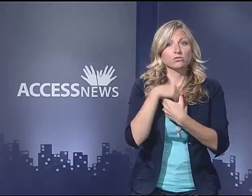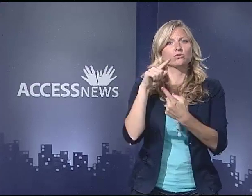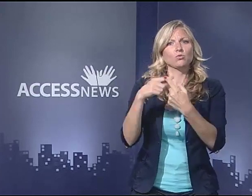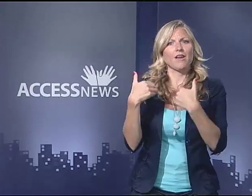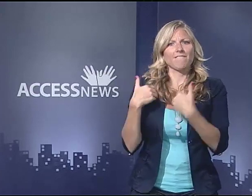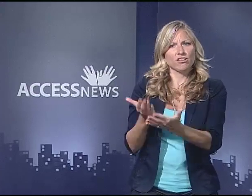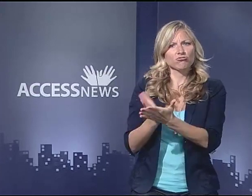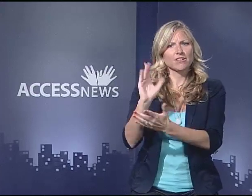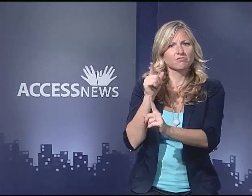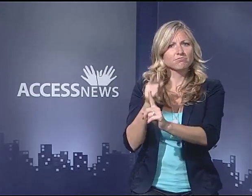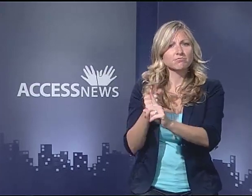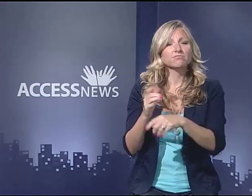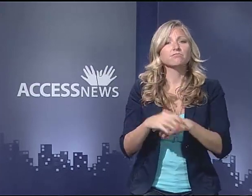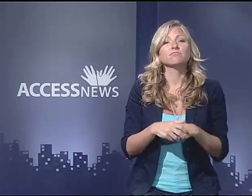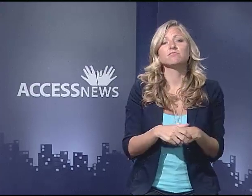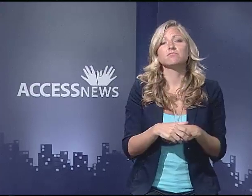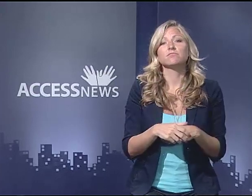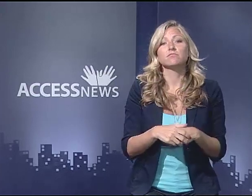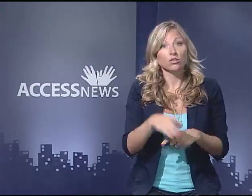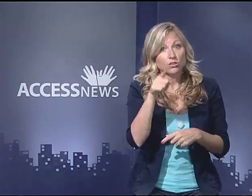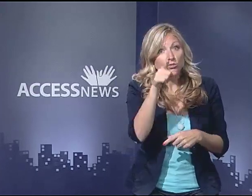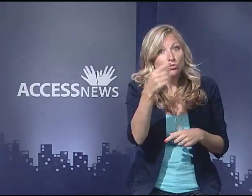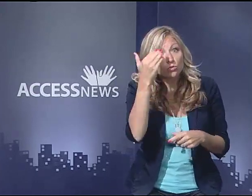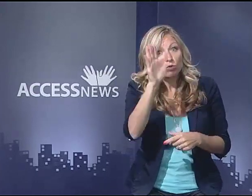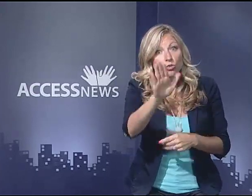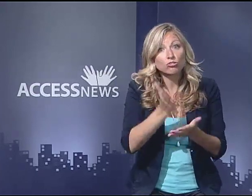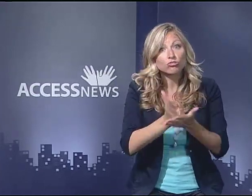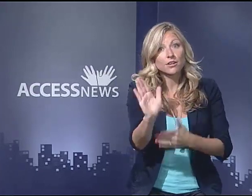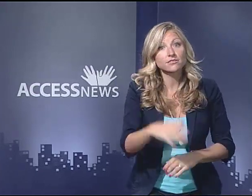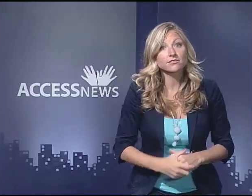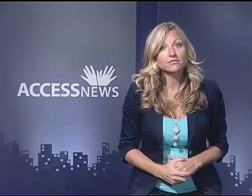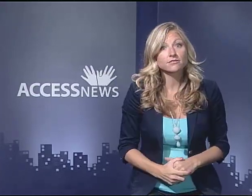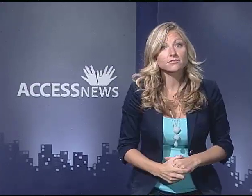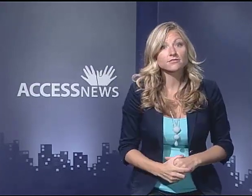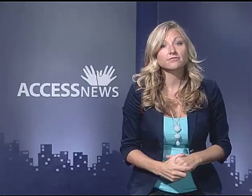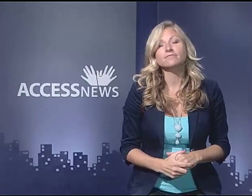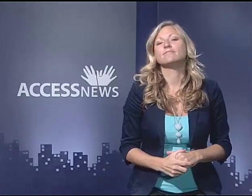Is there a genetic disposition to having rights? Do you know your rights?